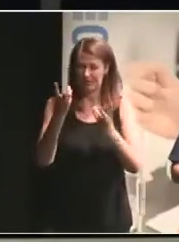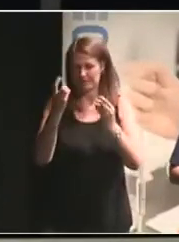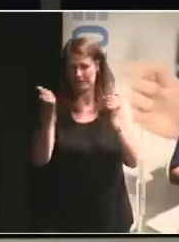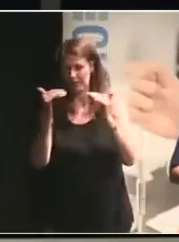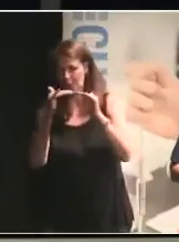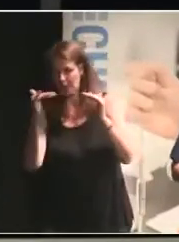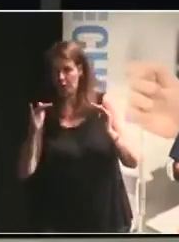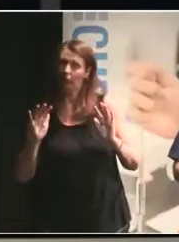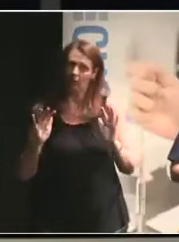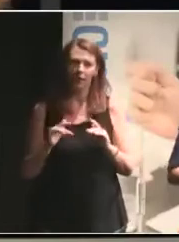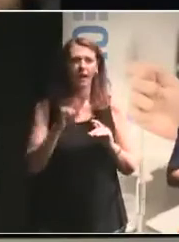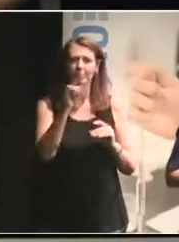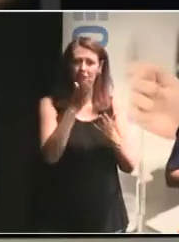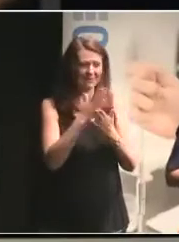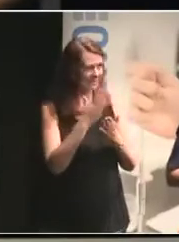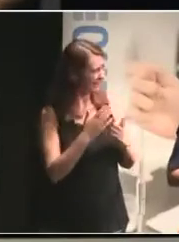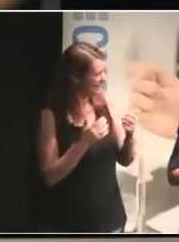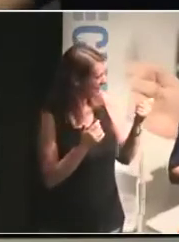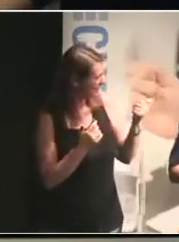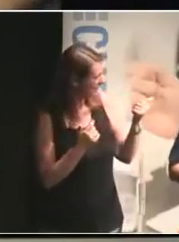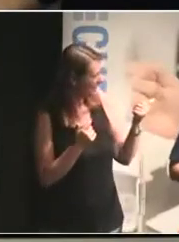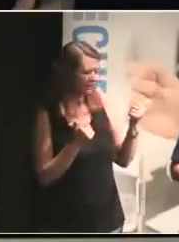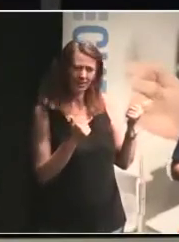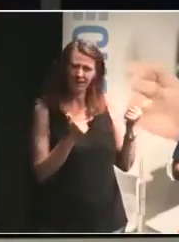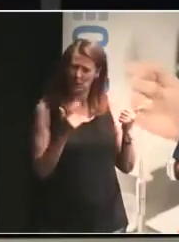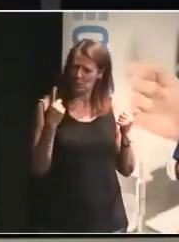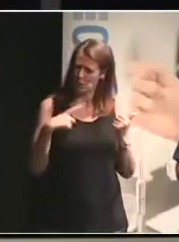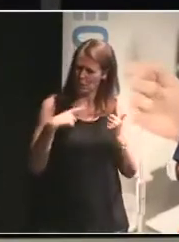but really what the problem is that why are we making these materials?